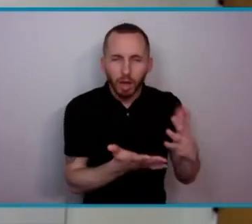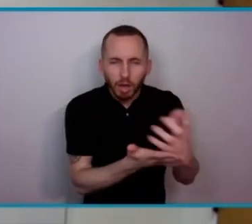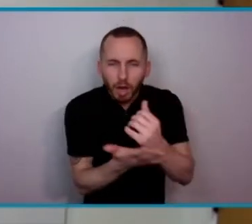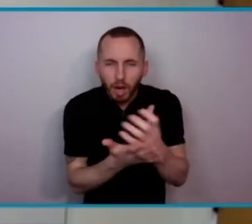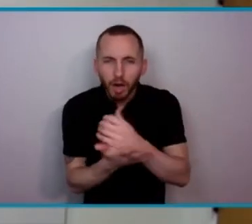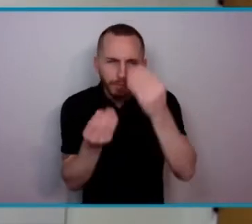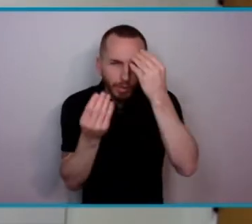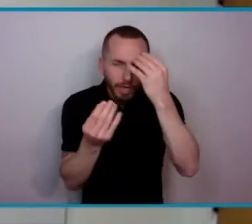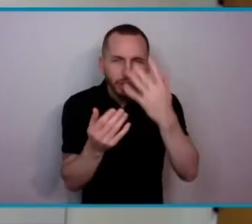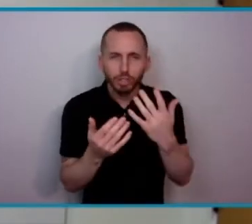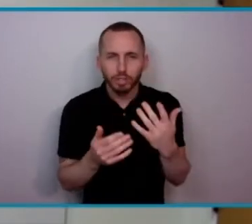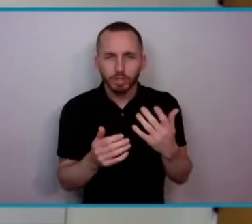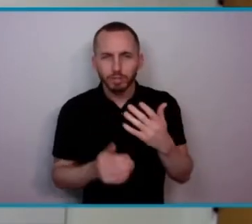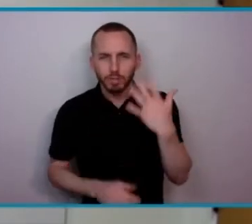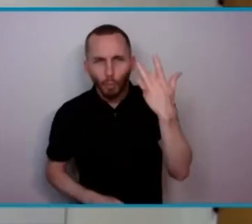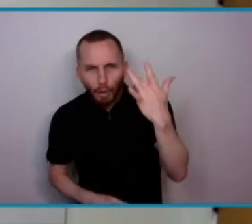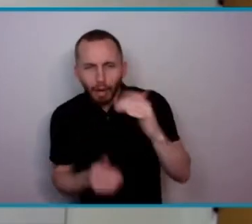to better target it moving forward.